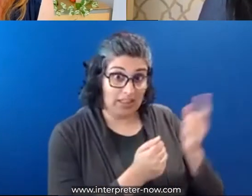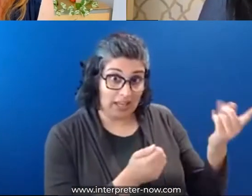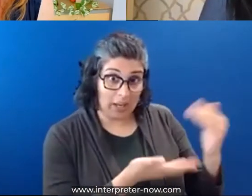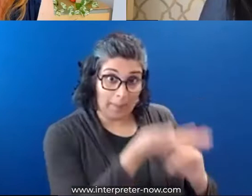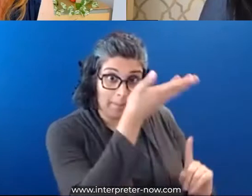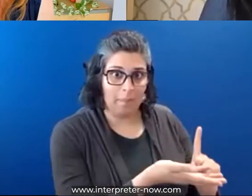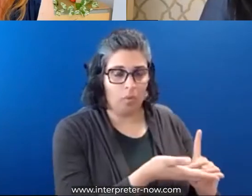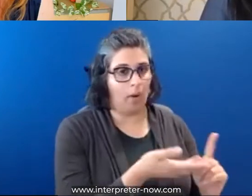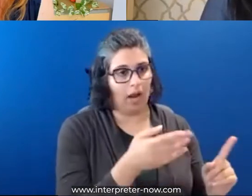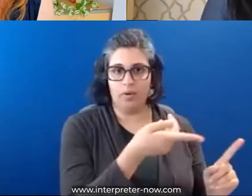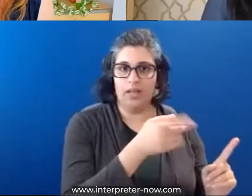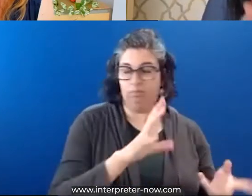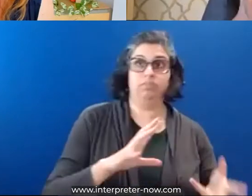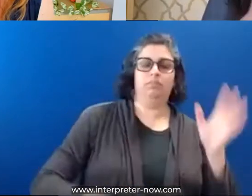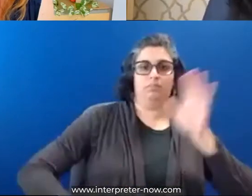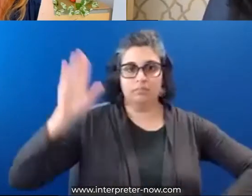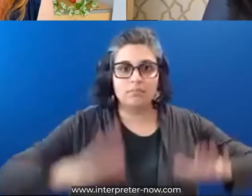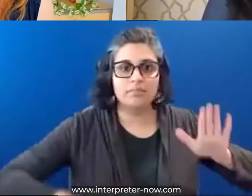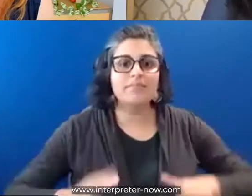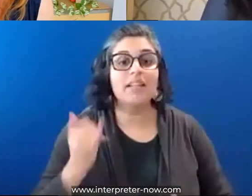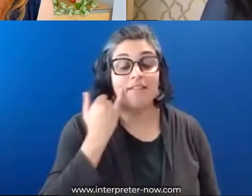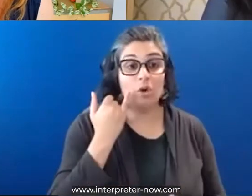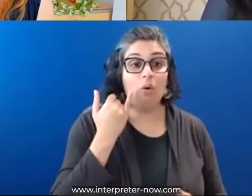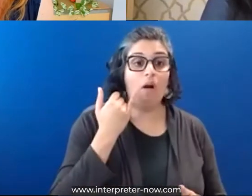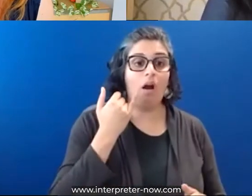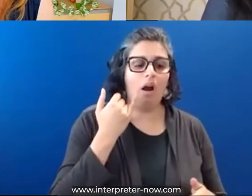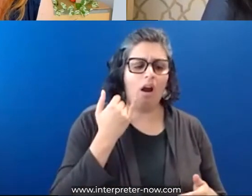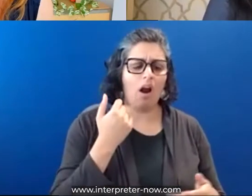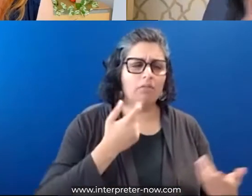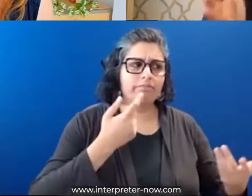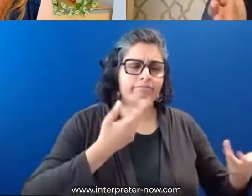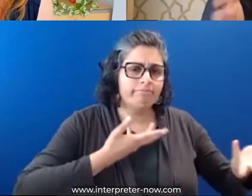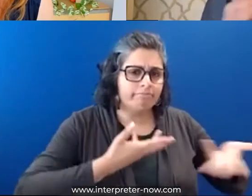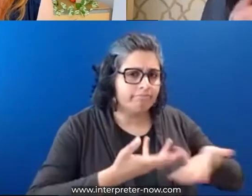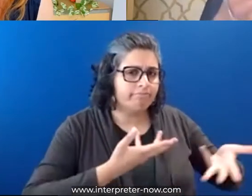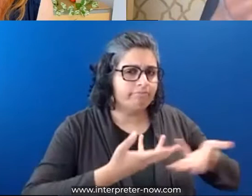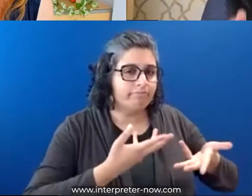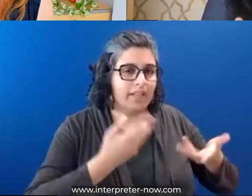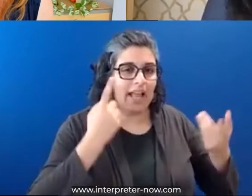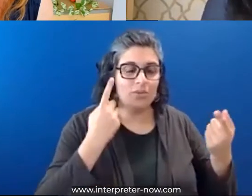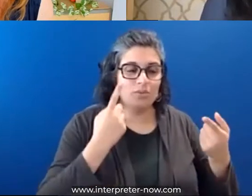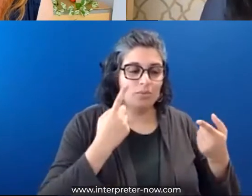And I think that's really important. If you are in a conversation, where you pretty much disagree on the final thing, there still